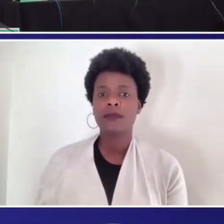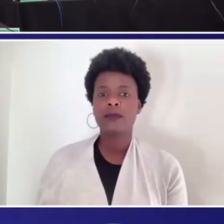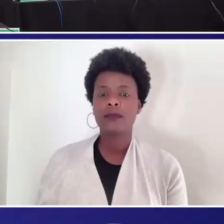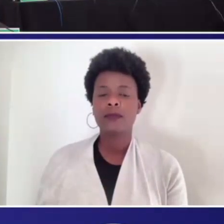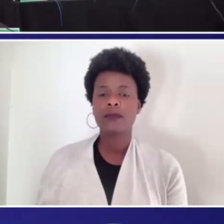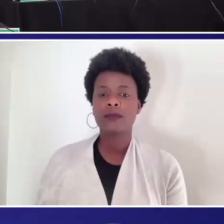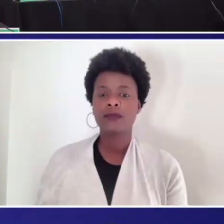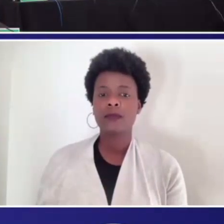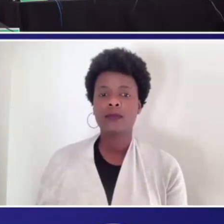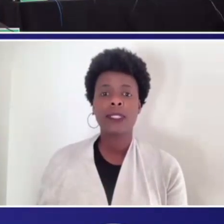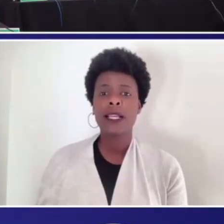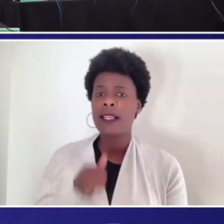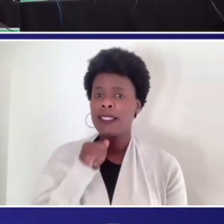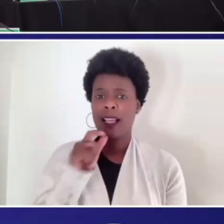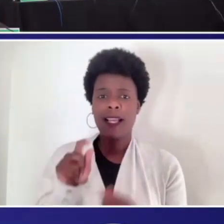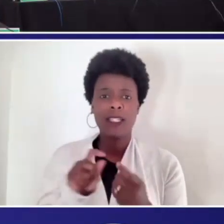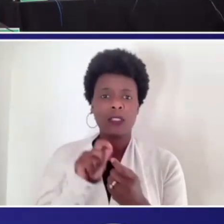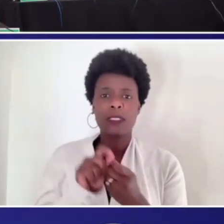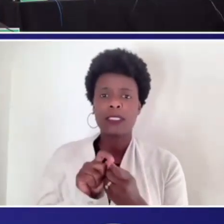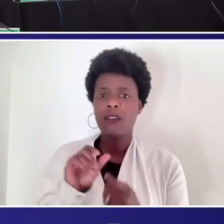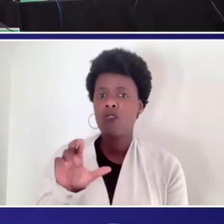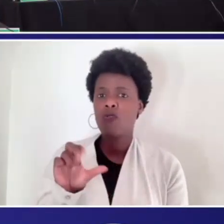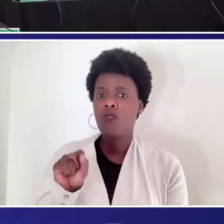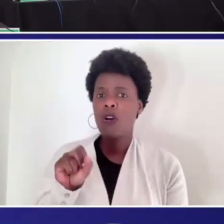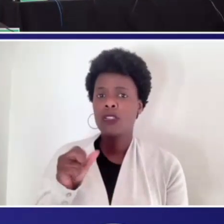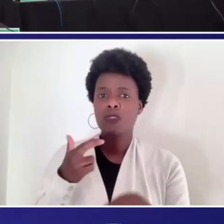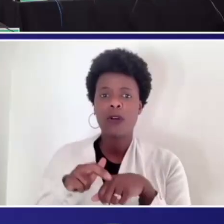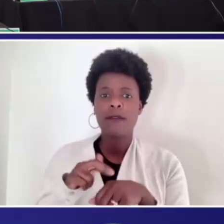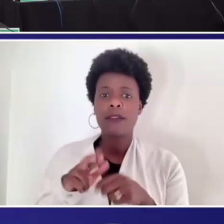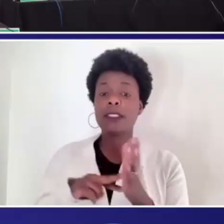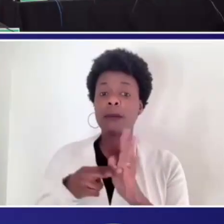cross-reference to that, meaning that if we change 668.2,